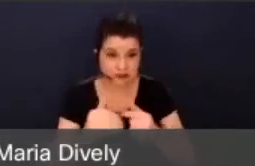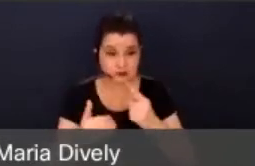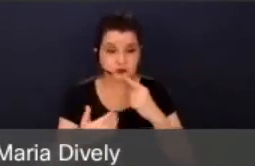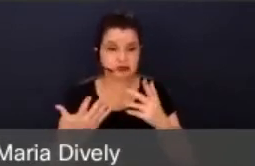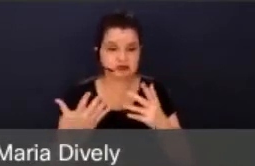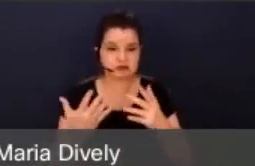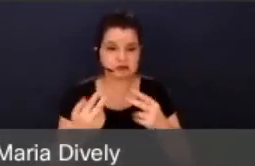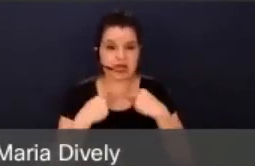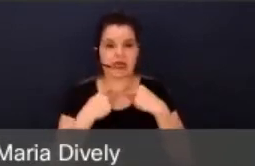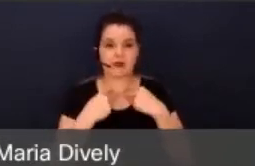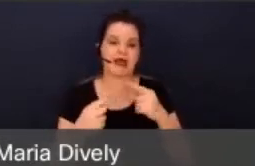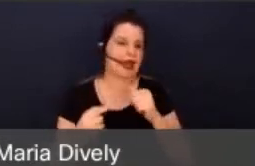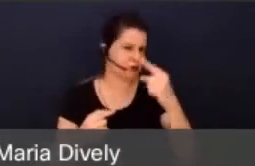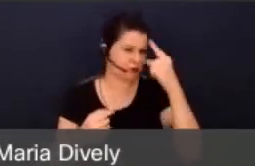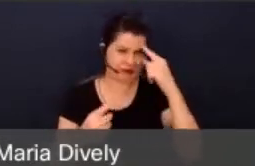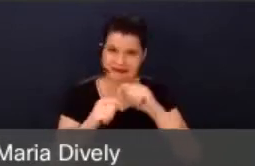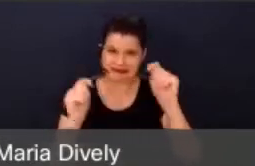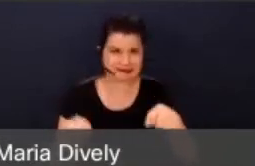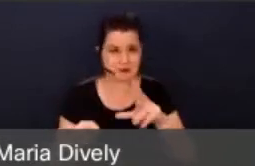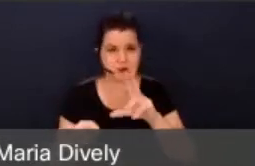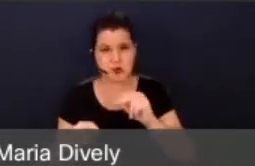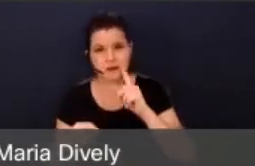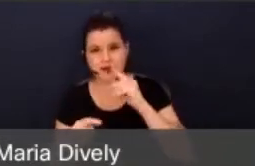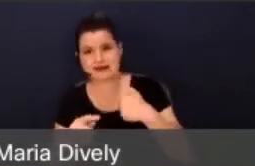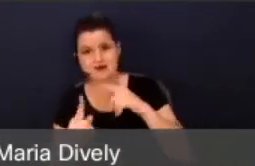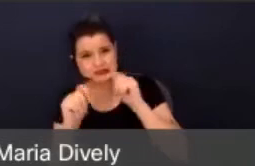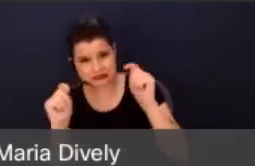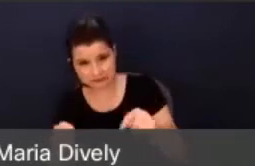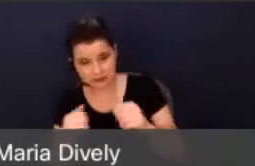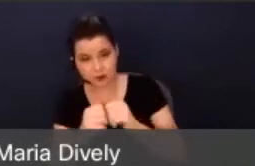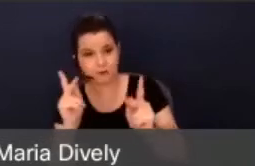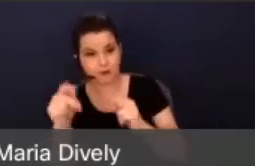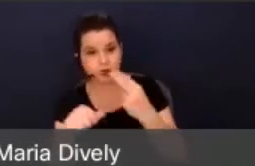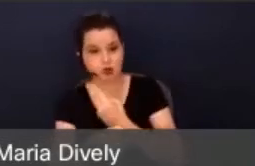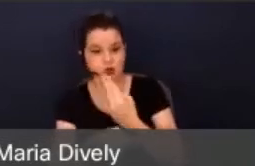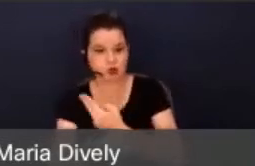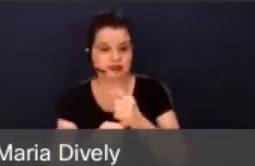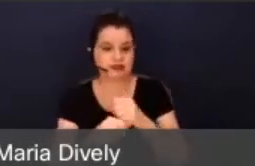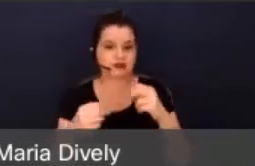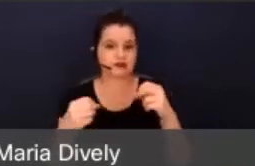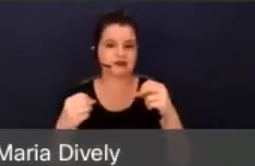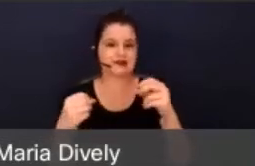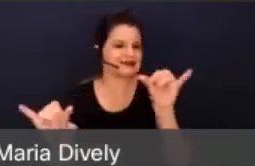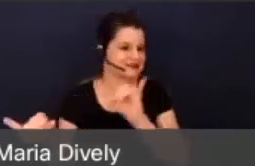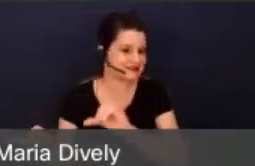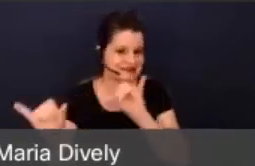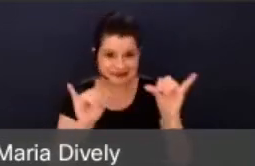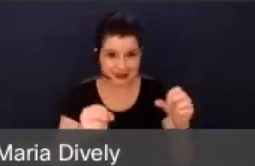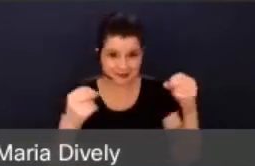I don't think it's in the template because I'll have a template in which people are using the sli- same slide layout for